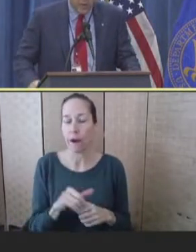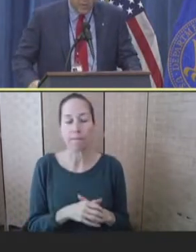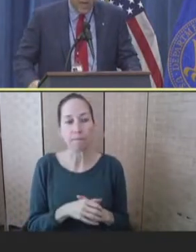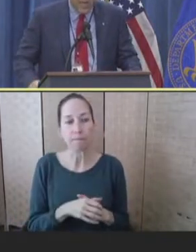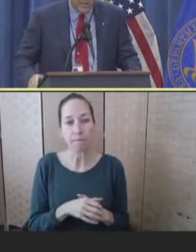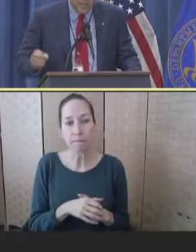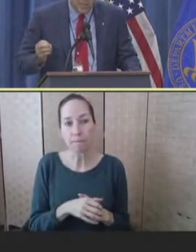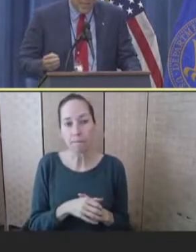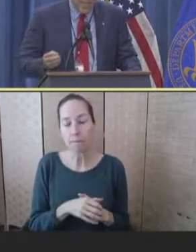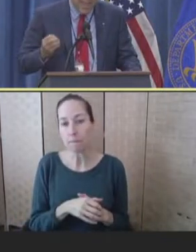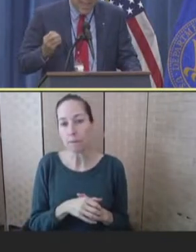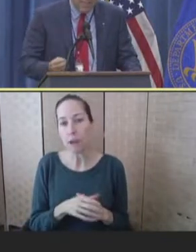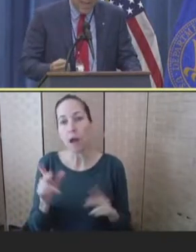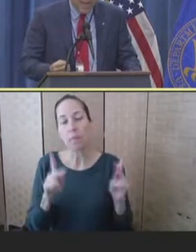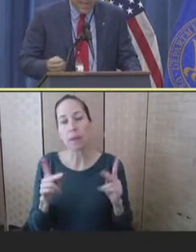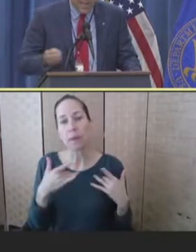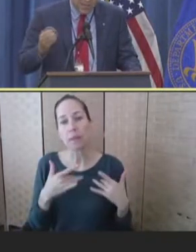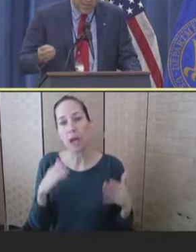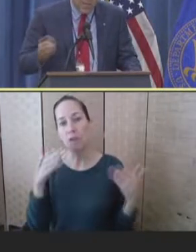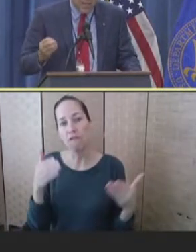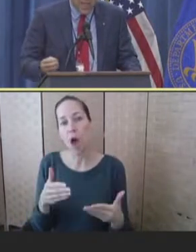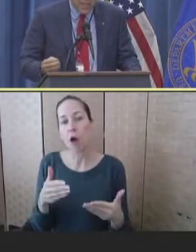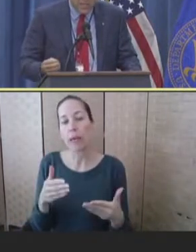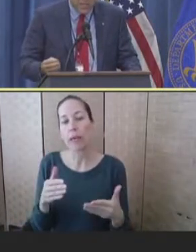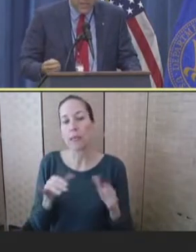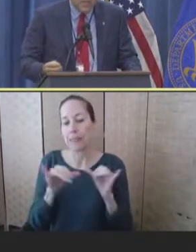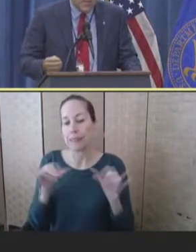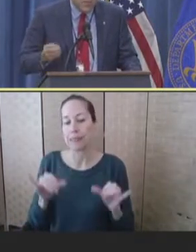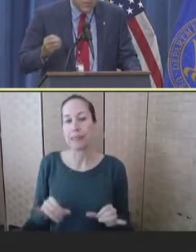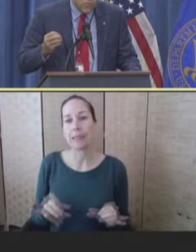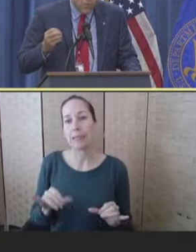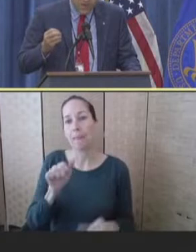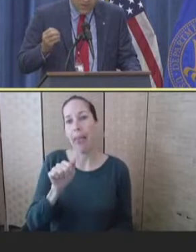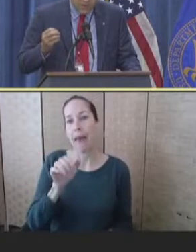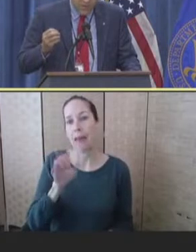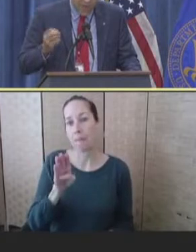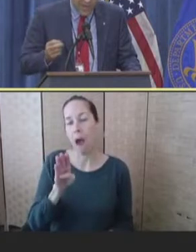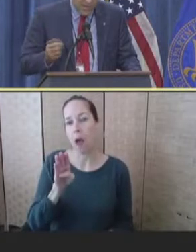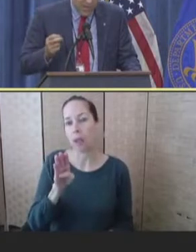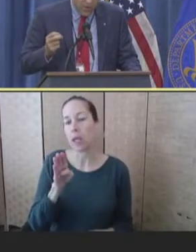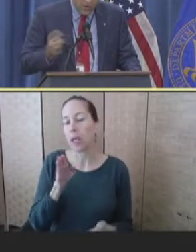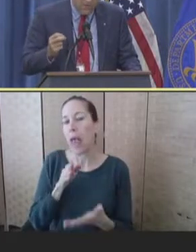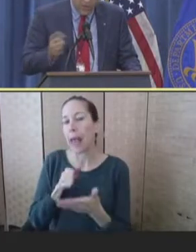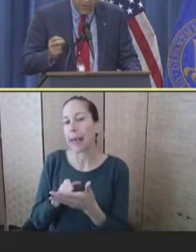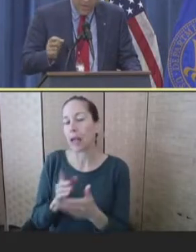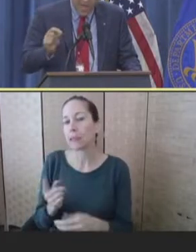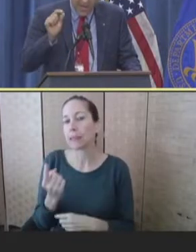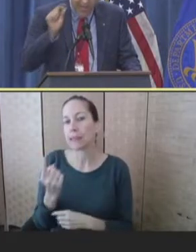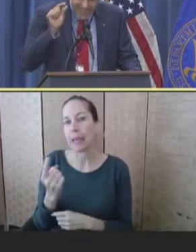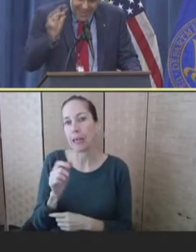on systemic antibody against a single antigen where we're actually only focusing on a tiny